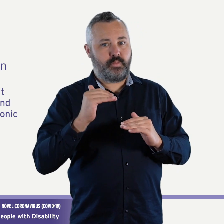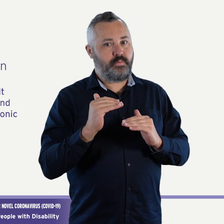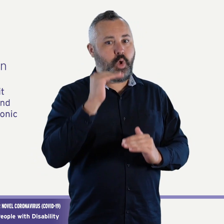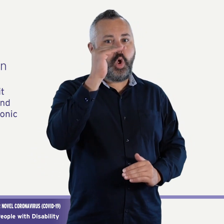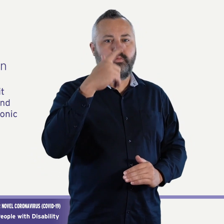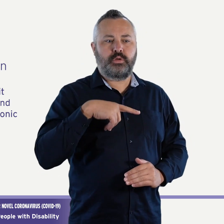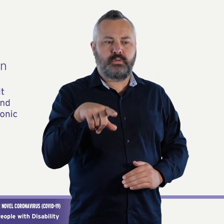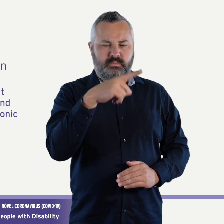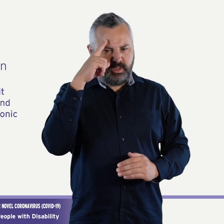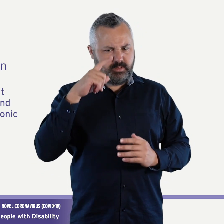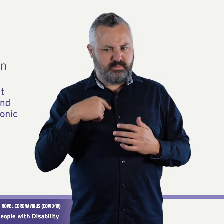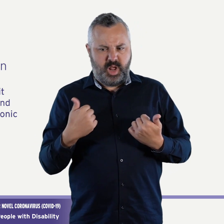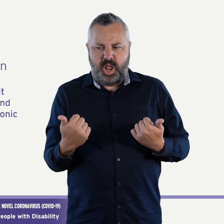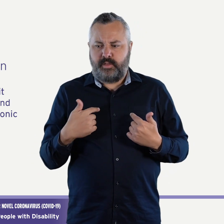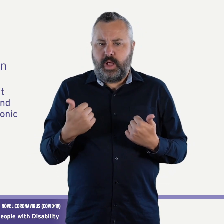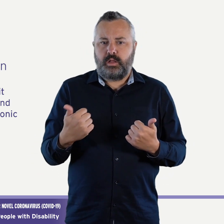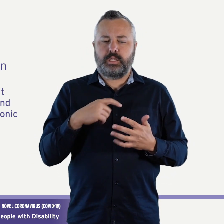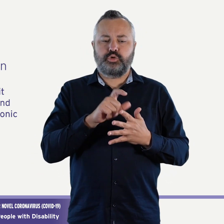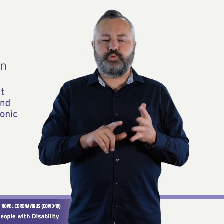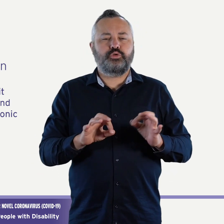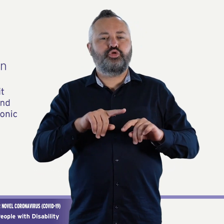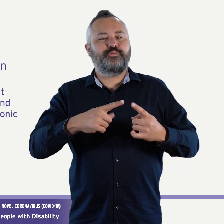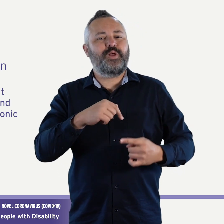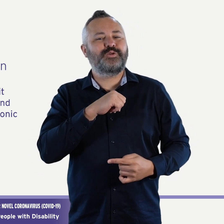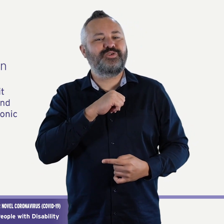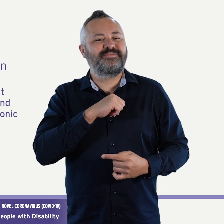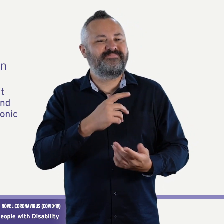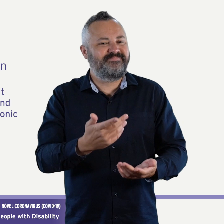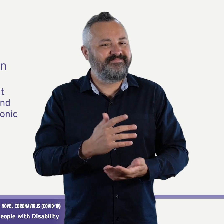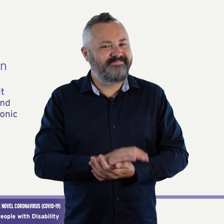among Aboriginal and Torres Strait Islander communities.